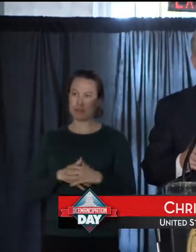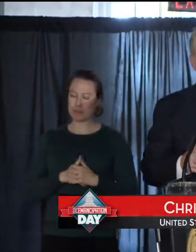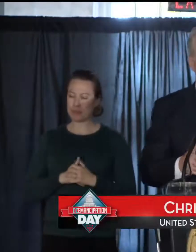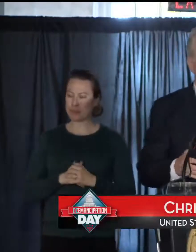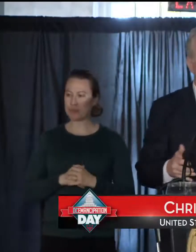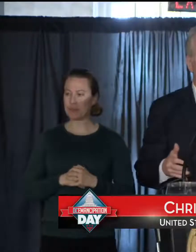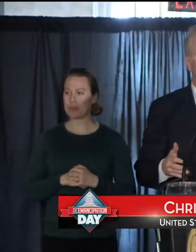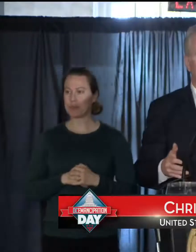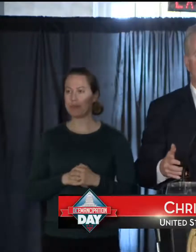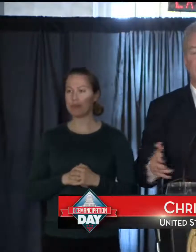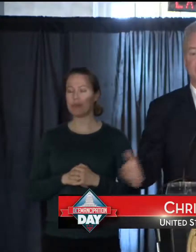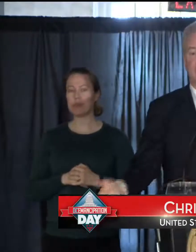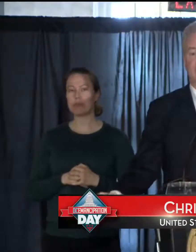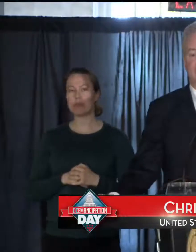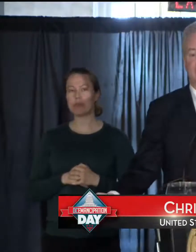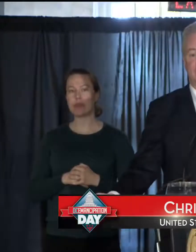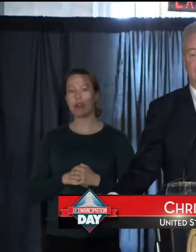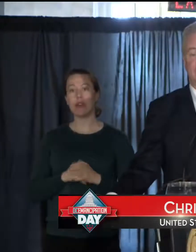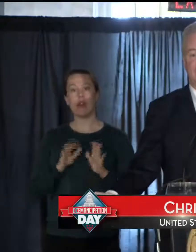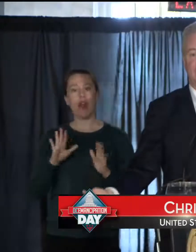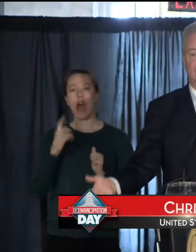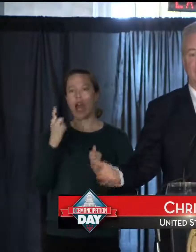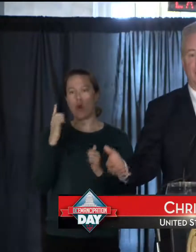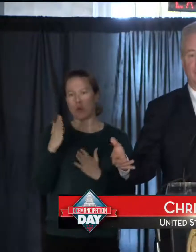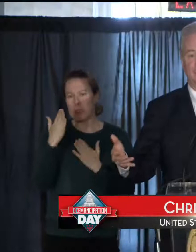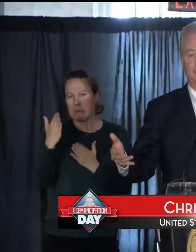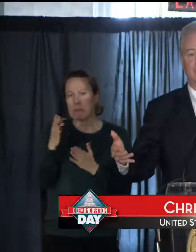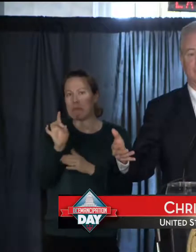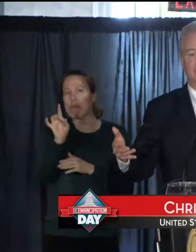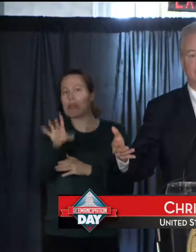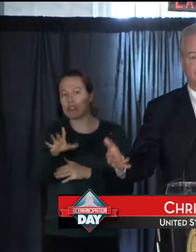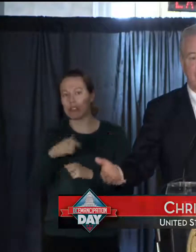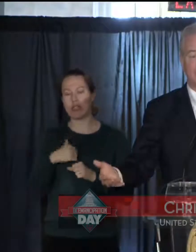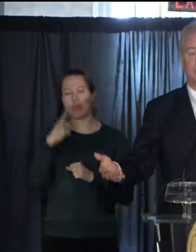WE'RE HERE REALLY TALKING FUNDAMENTALLY ABOUT DEMOCRACY